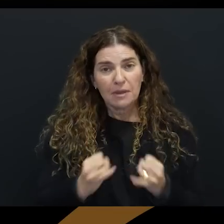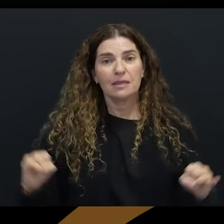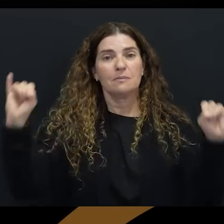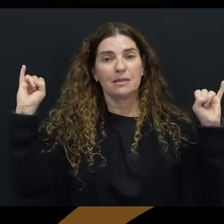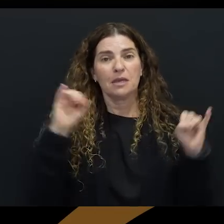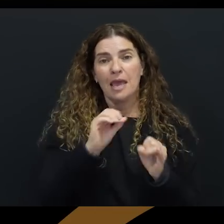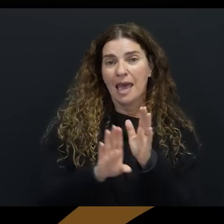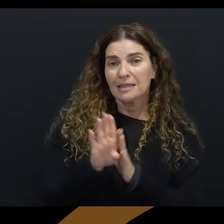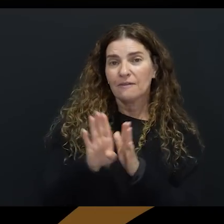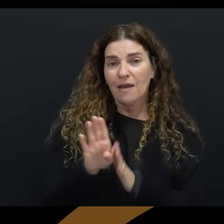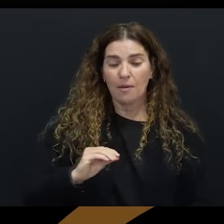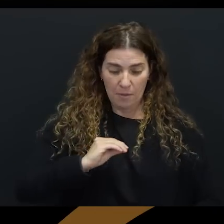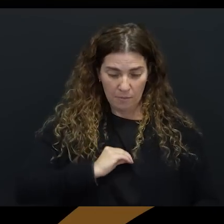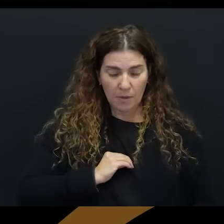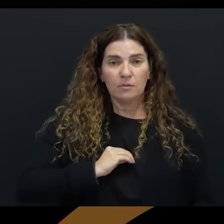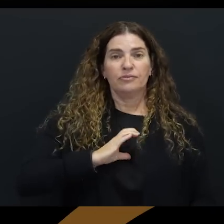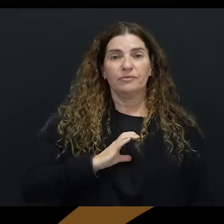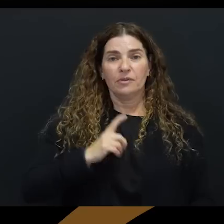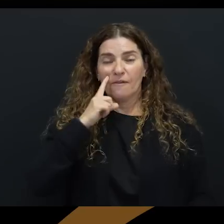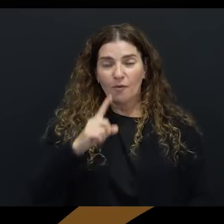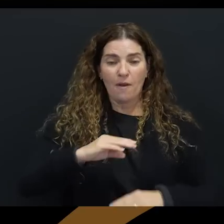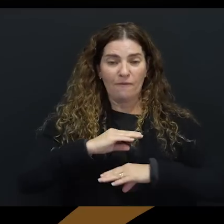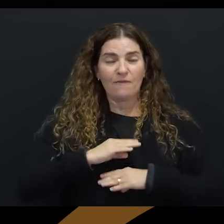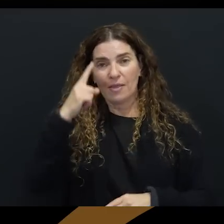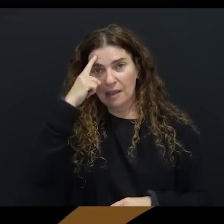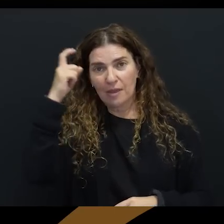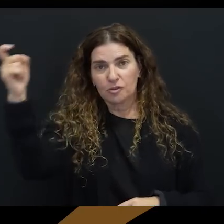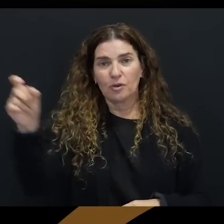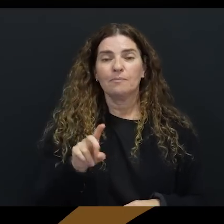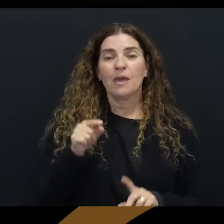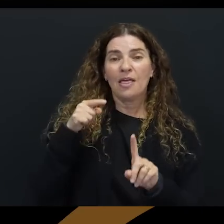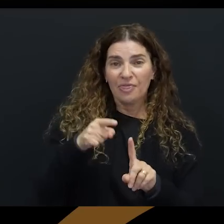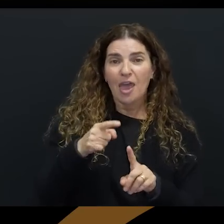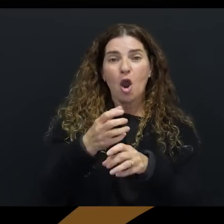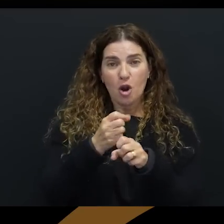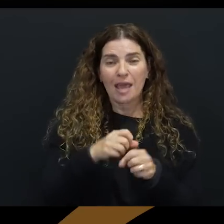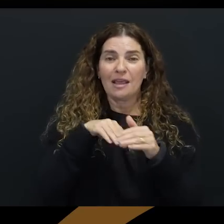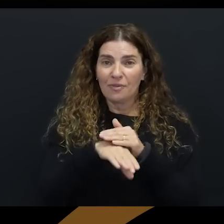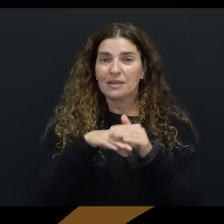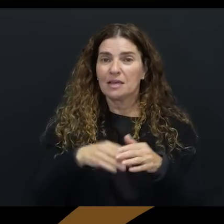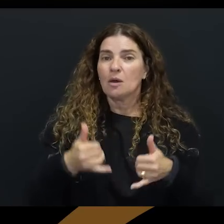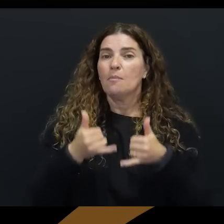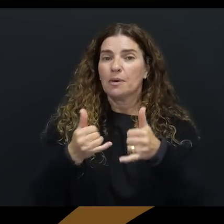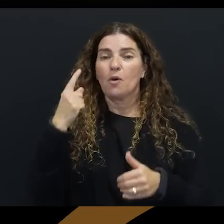and develop the self-confidence to fulfill their dreams. The Viscardi Center's receiving the AccessAbility Award